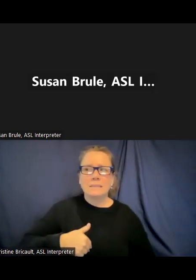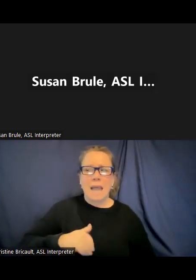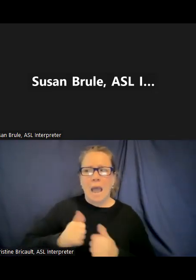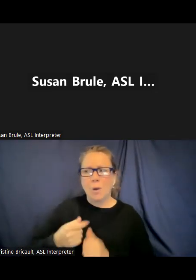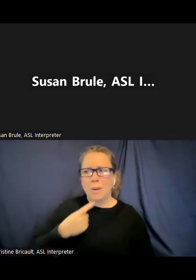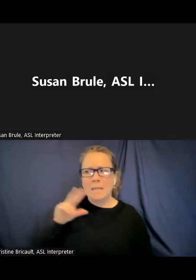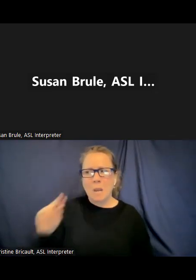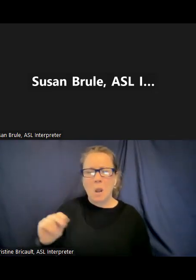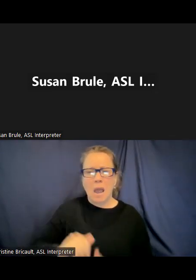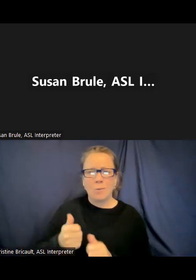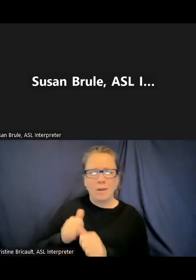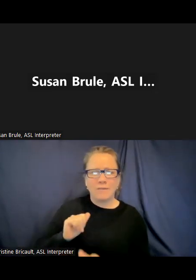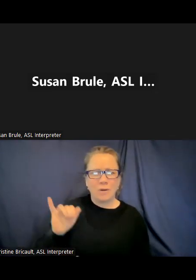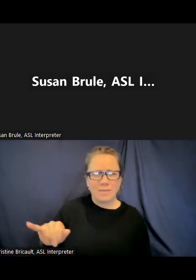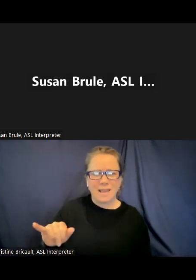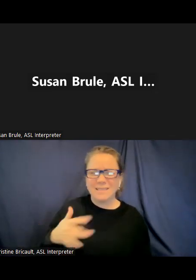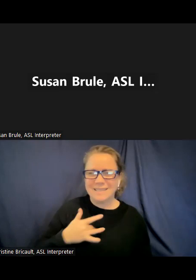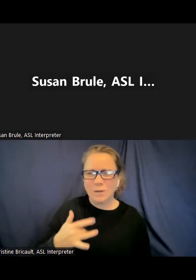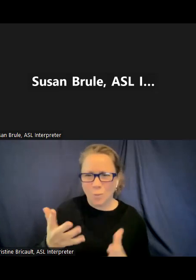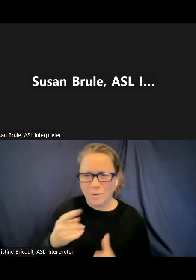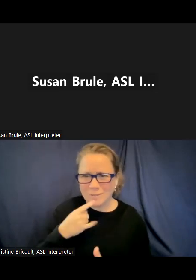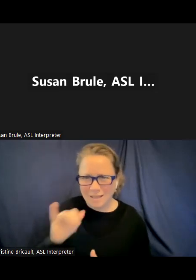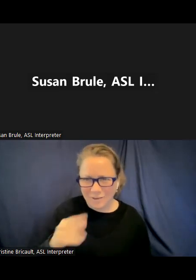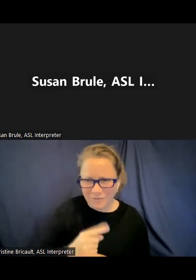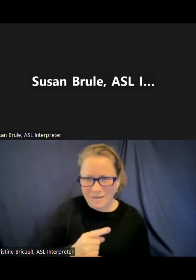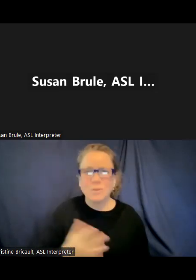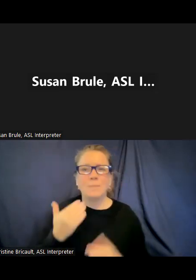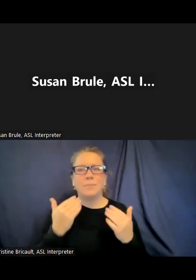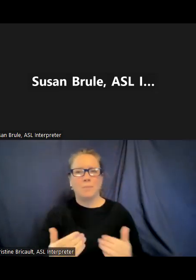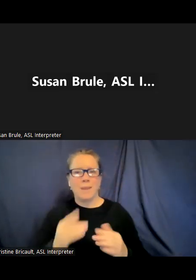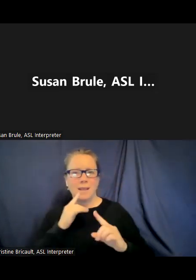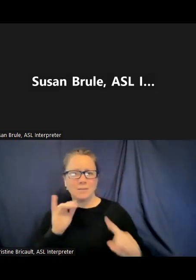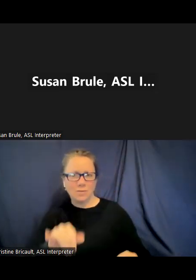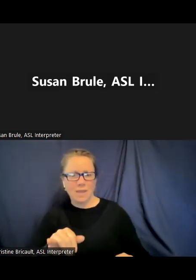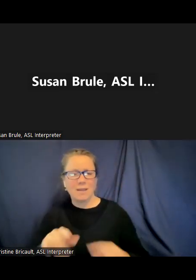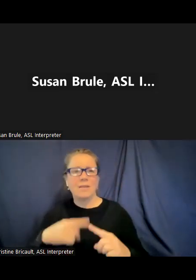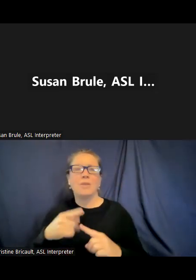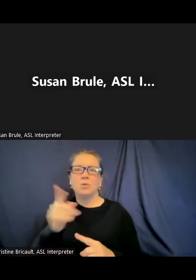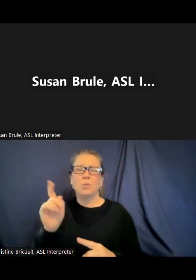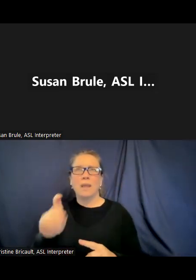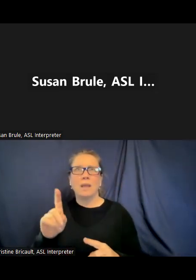So I'm going to answer that first so you can kind of let go of it, and we